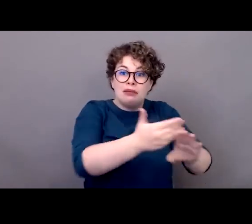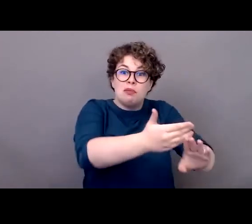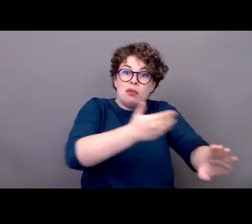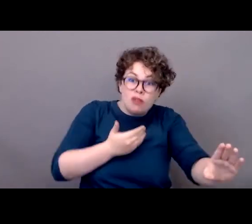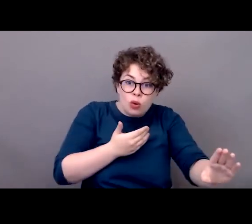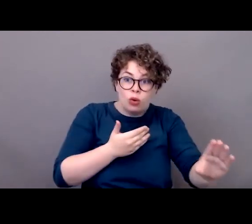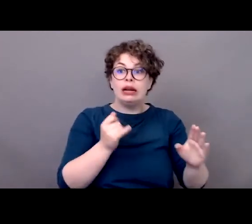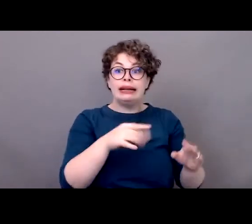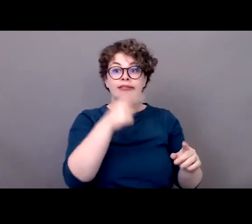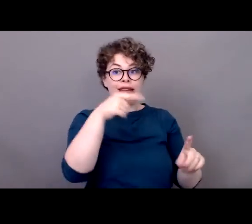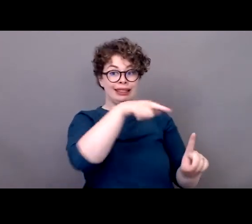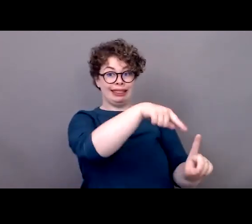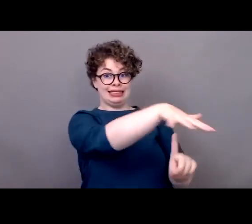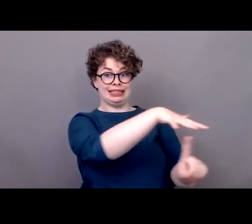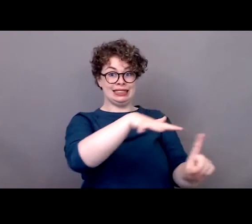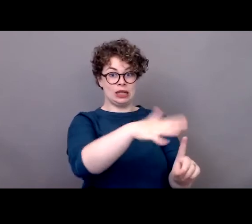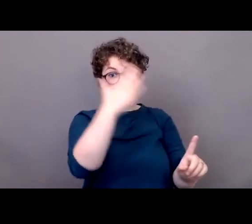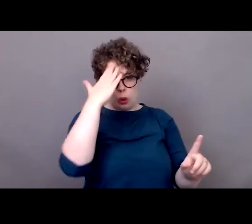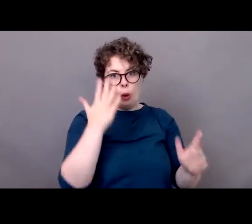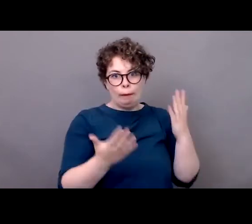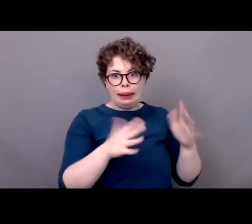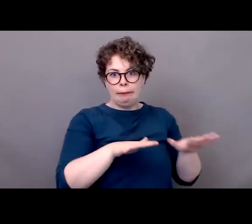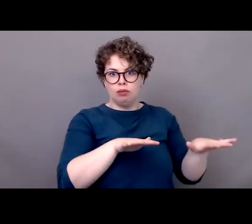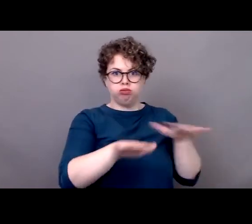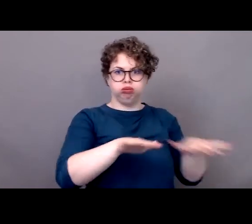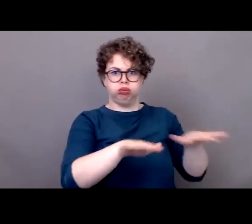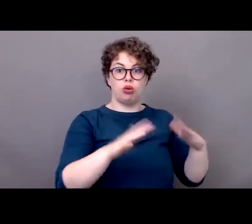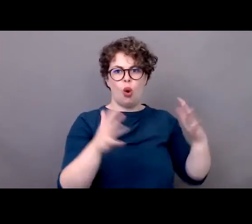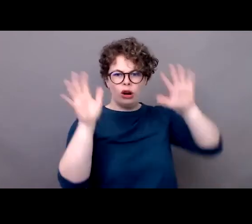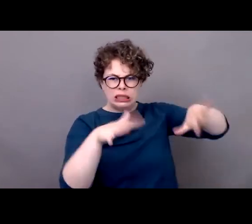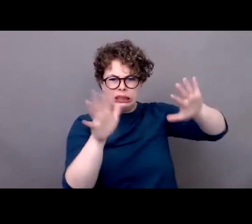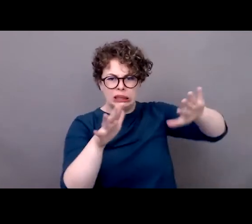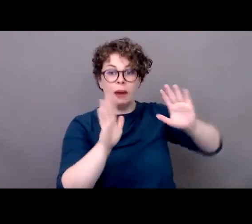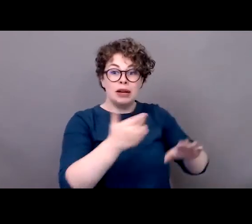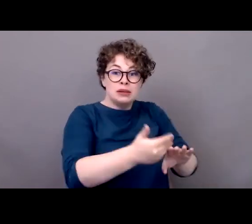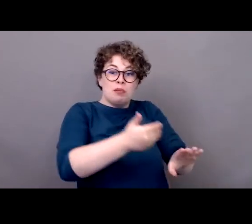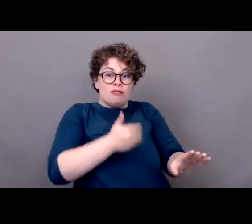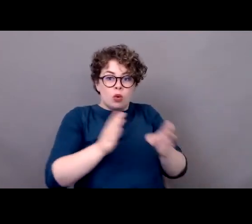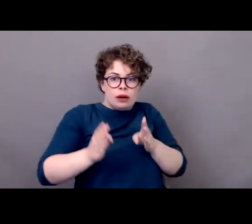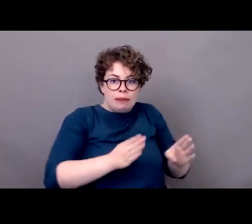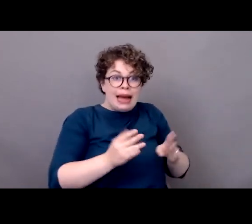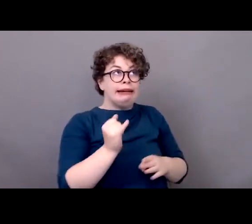preparedness phase. So, there are contexts in which we know that crises may happen regularly.